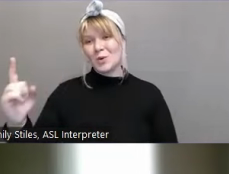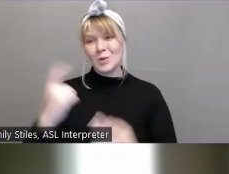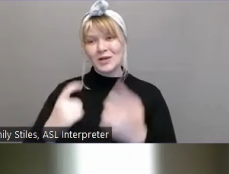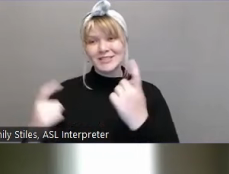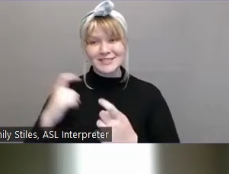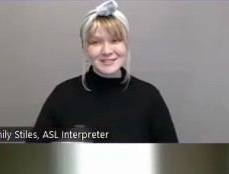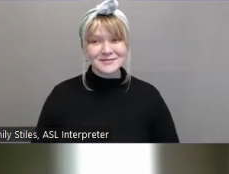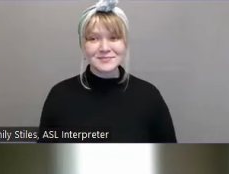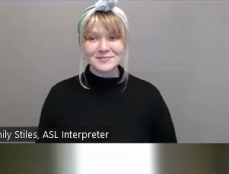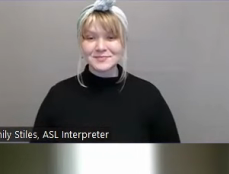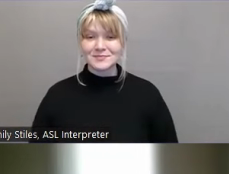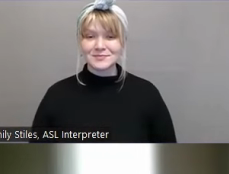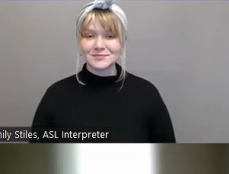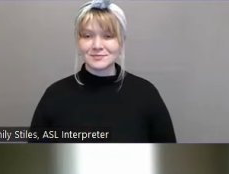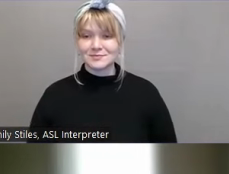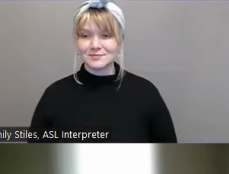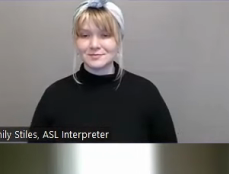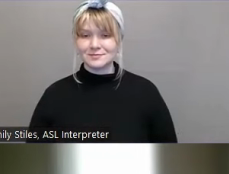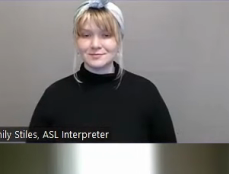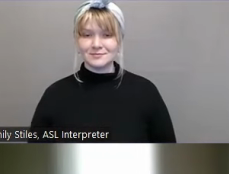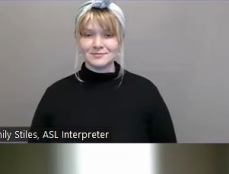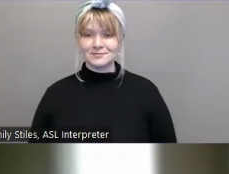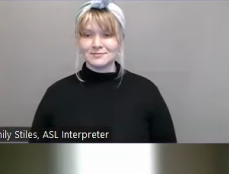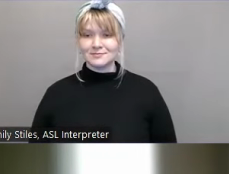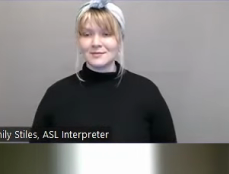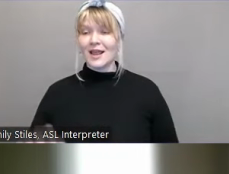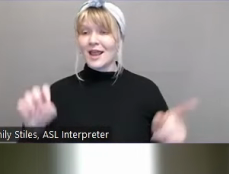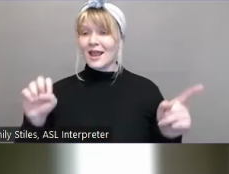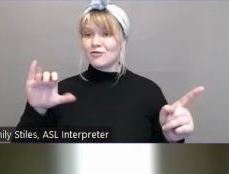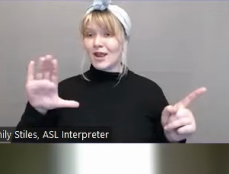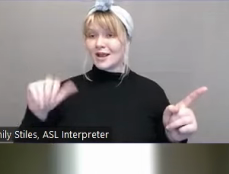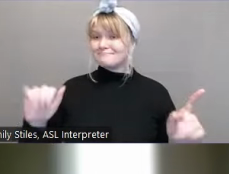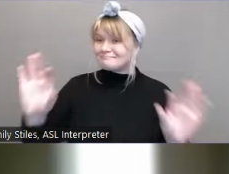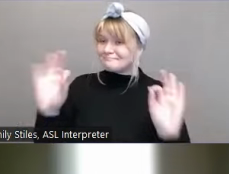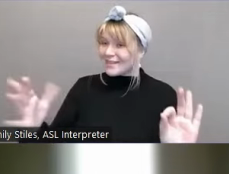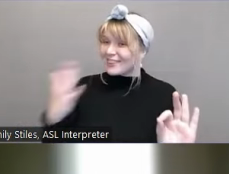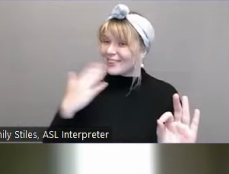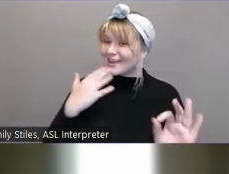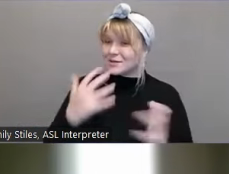ERICA McFADDEN: Thank you so much Kelsey for sharing that.